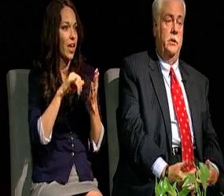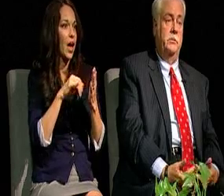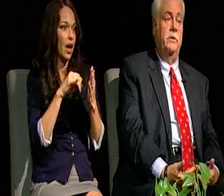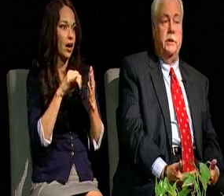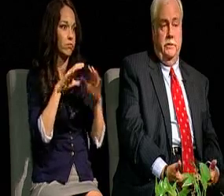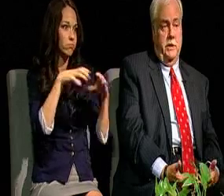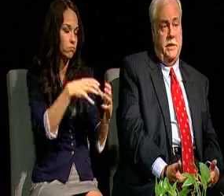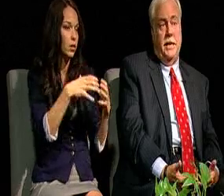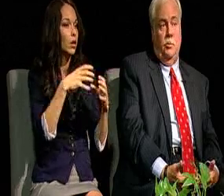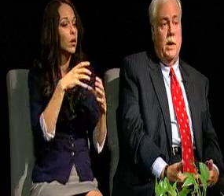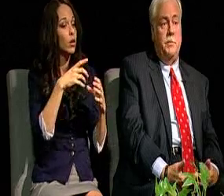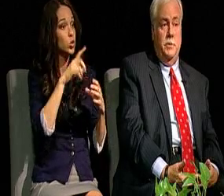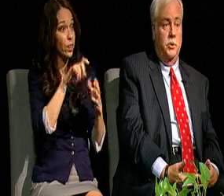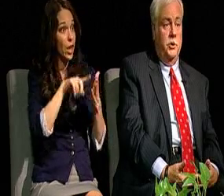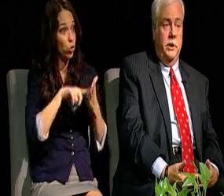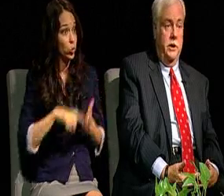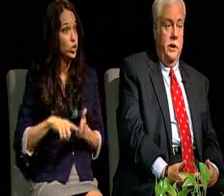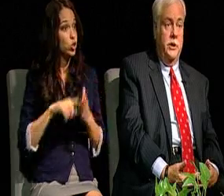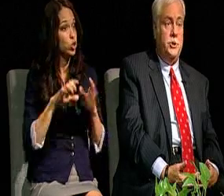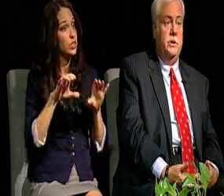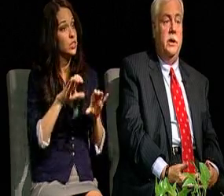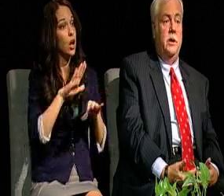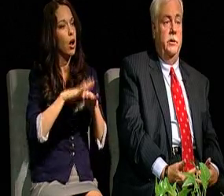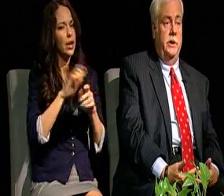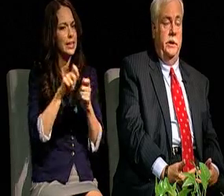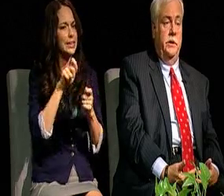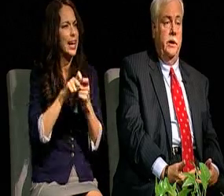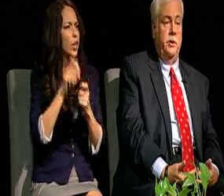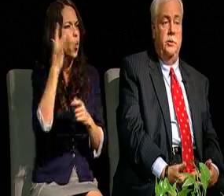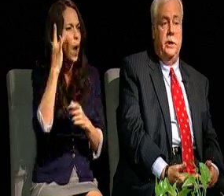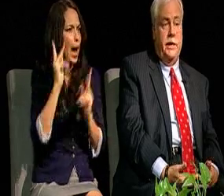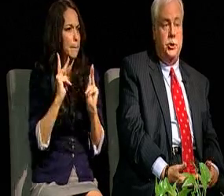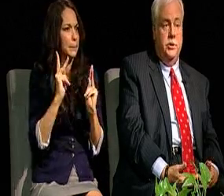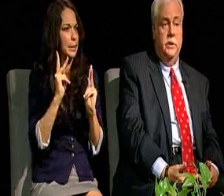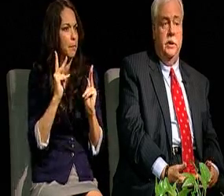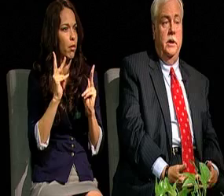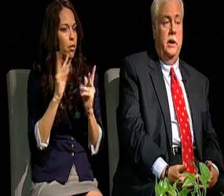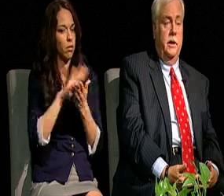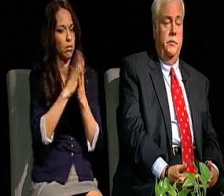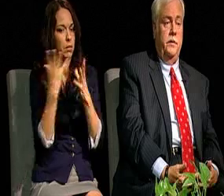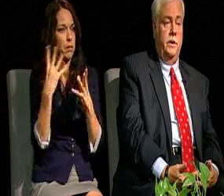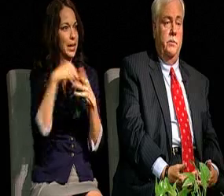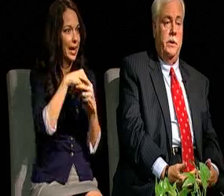on exactly why people do get engaged, the communication of...